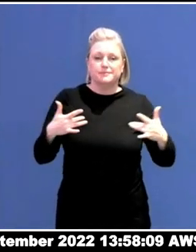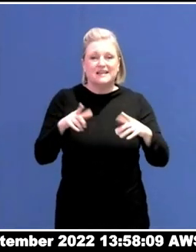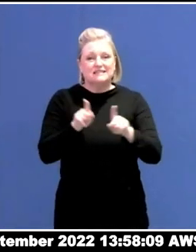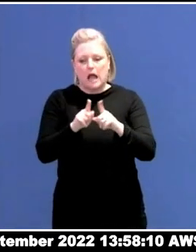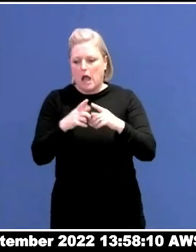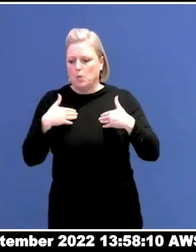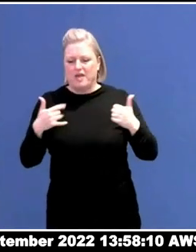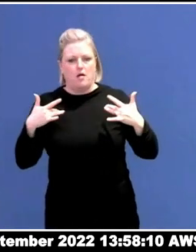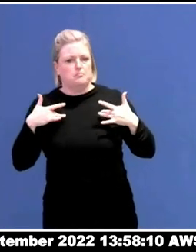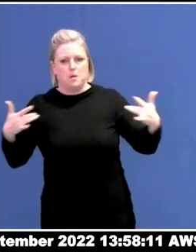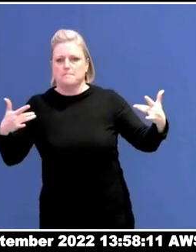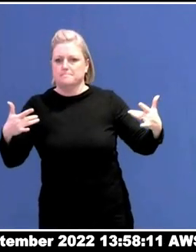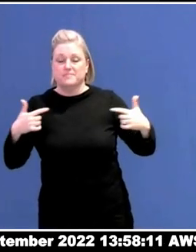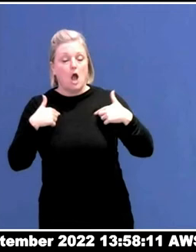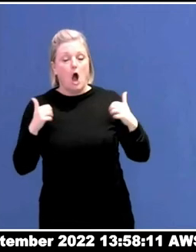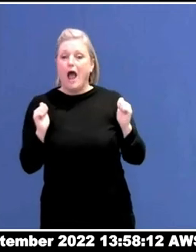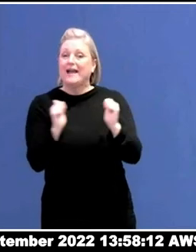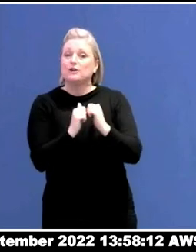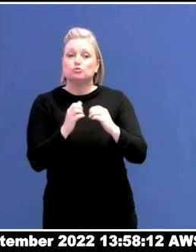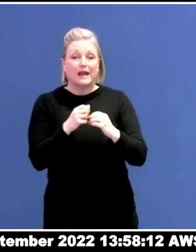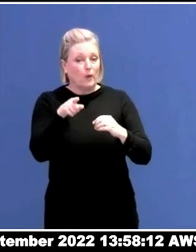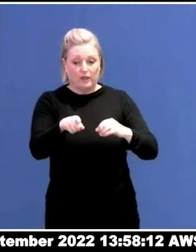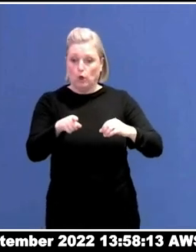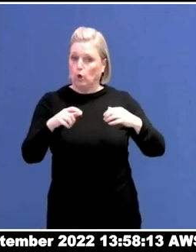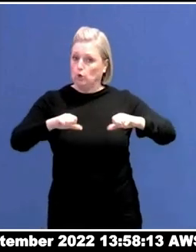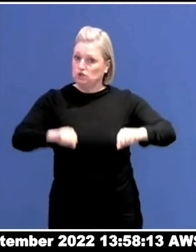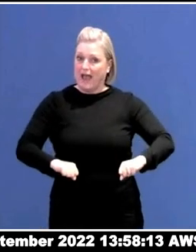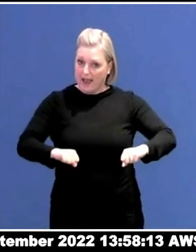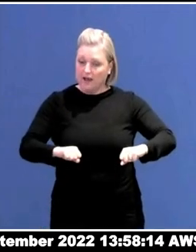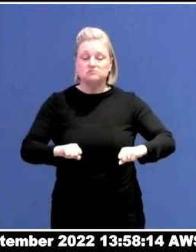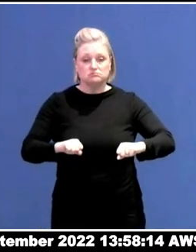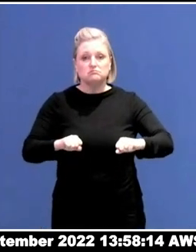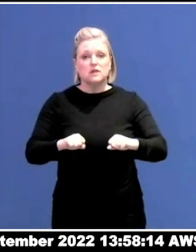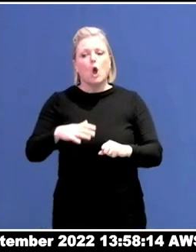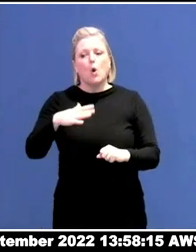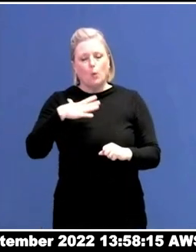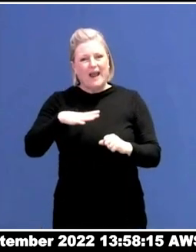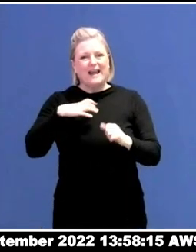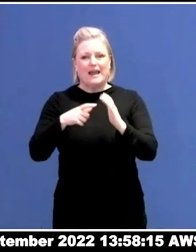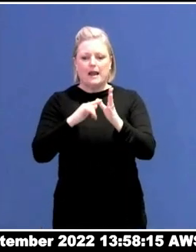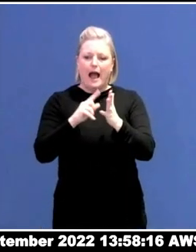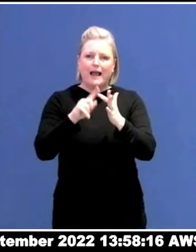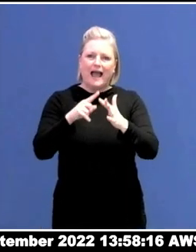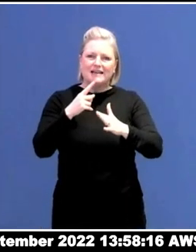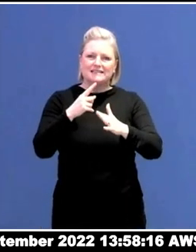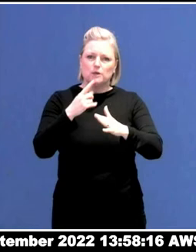And I agree with you, Commissioner, having a - a case worker, an NDIS case worker who can